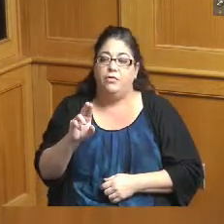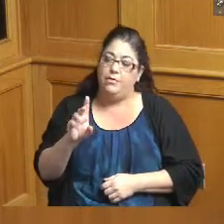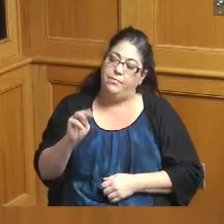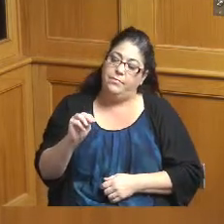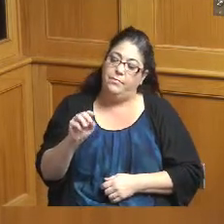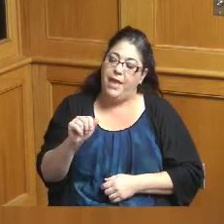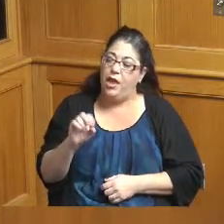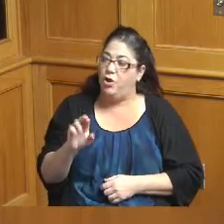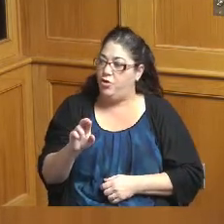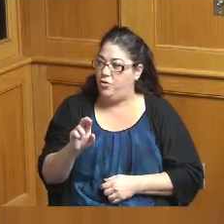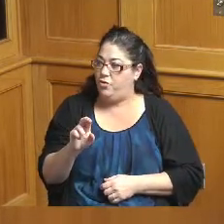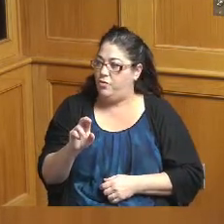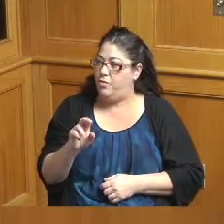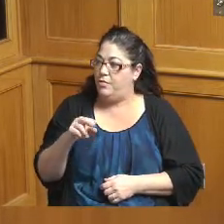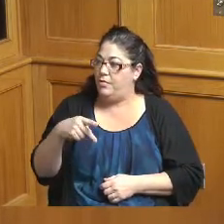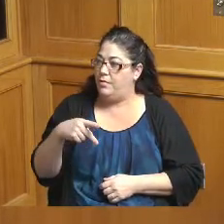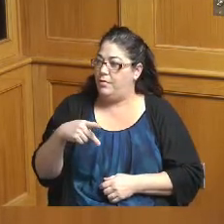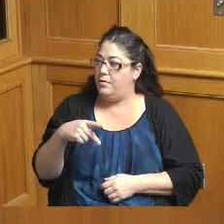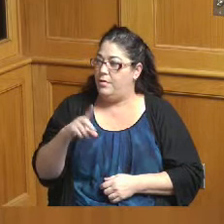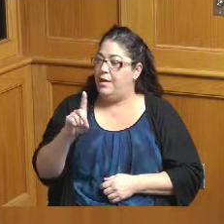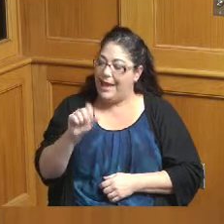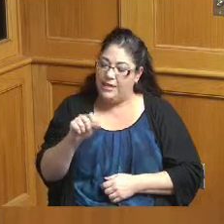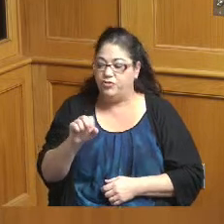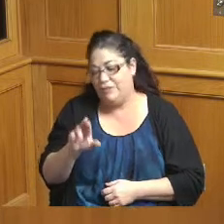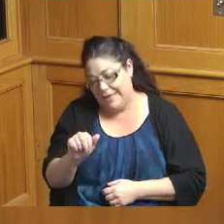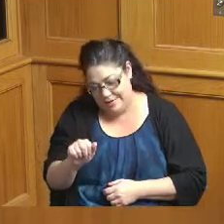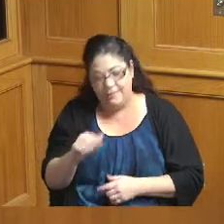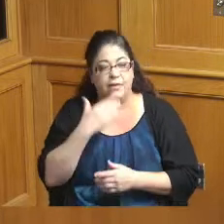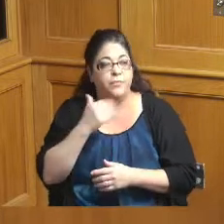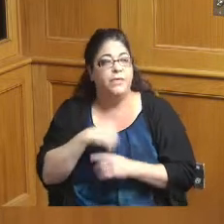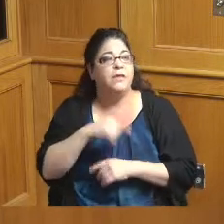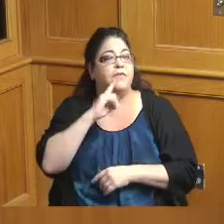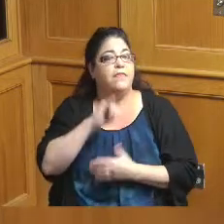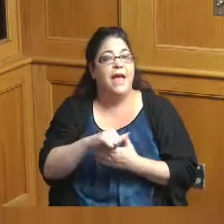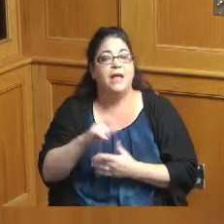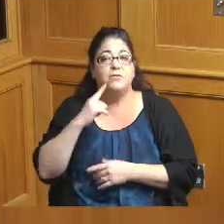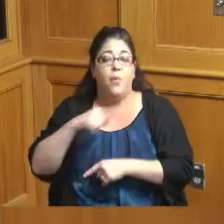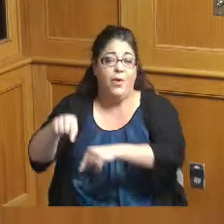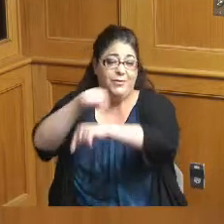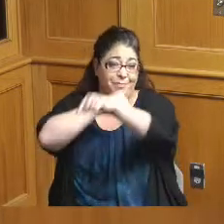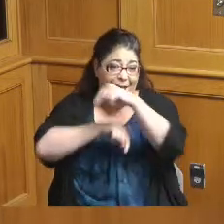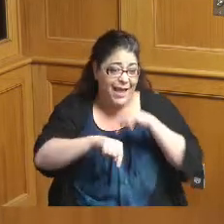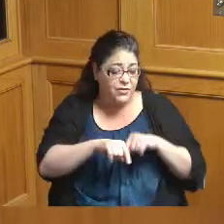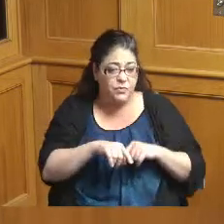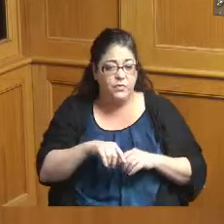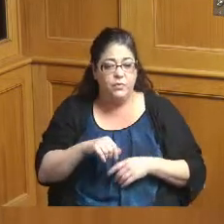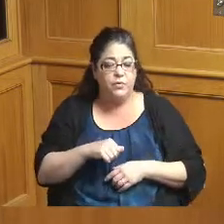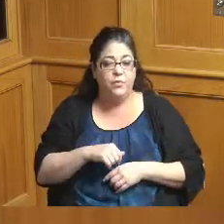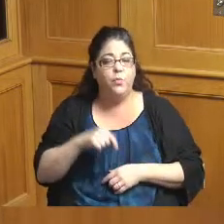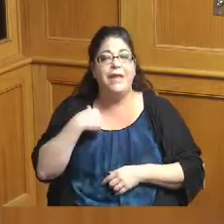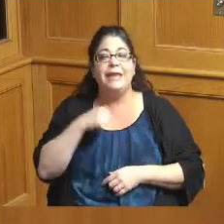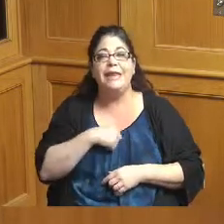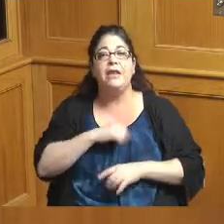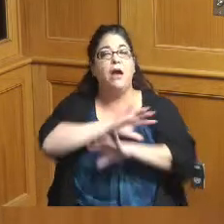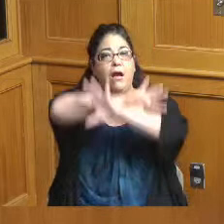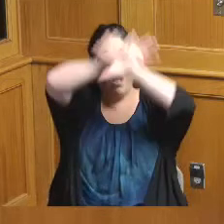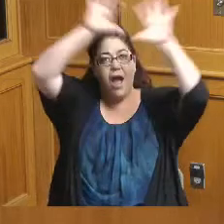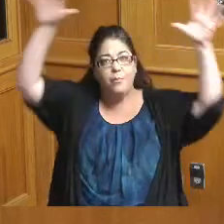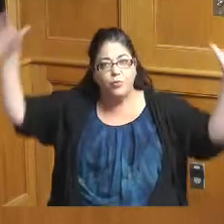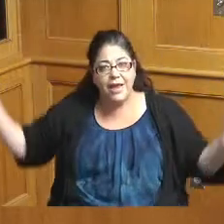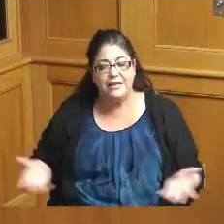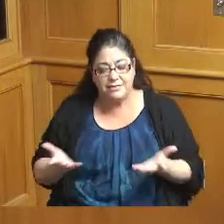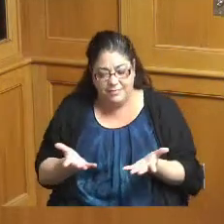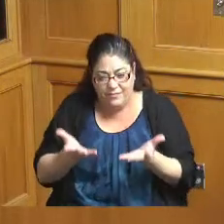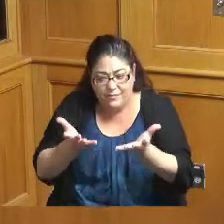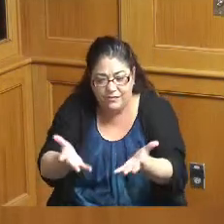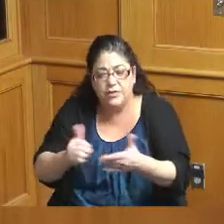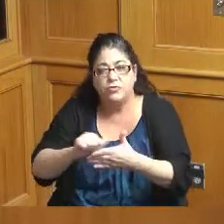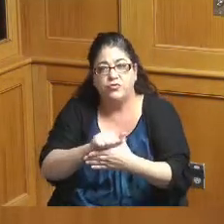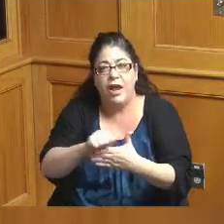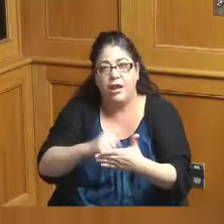on this on my behalf is to really bring back a a comprehensive training program for all staff